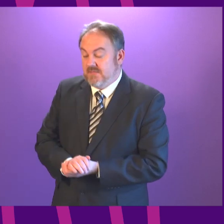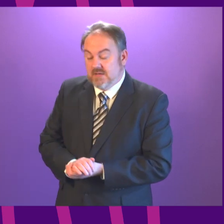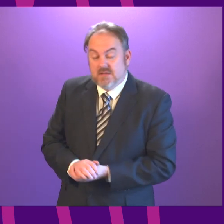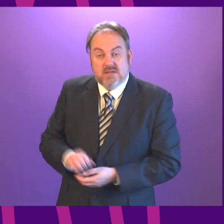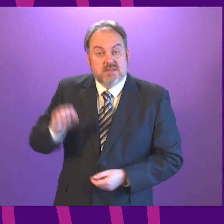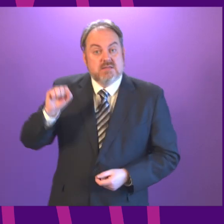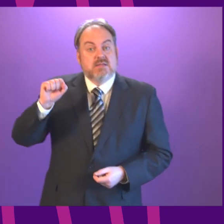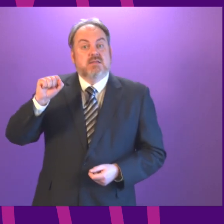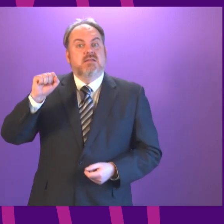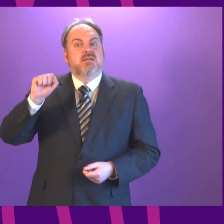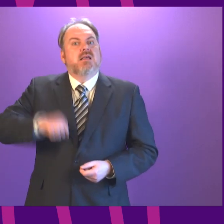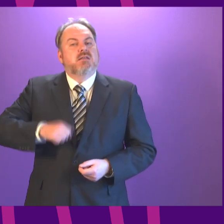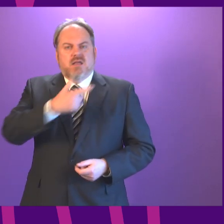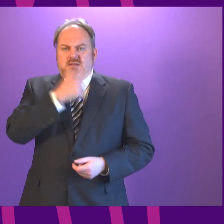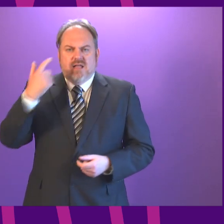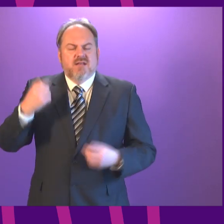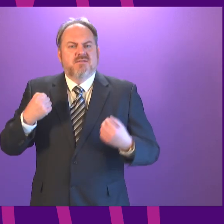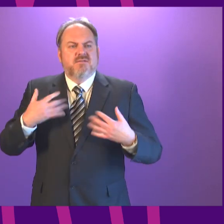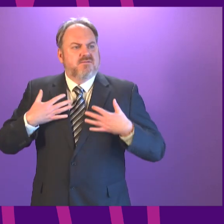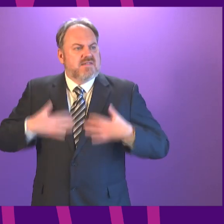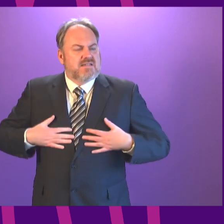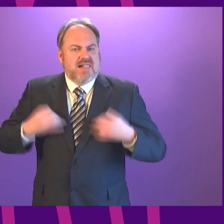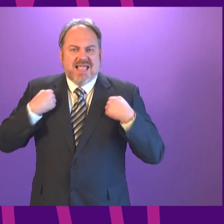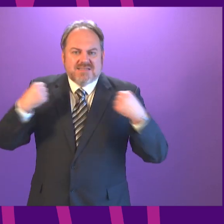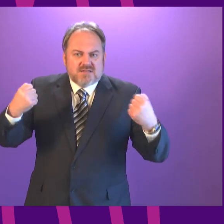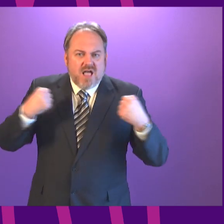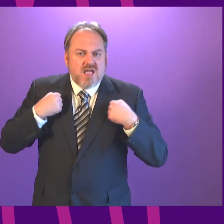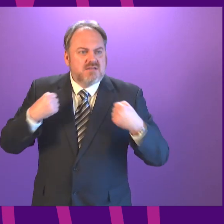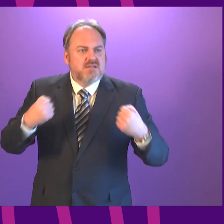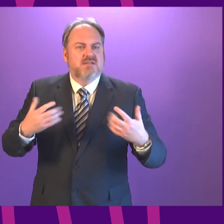the importance of physical exercise and activity not only to people’s physical health but